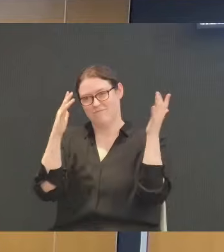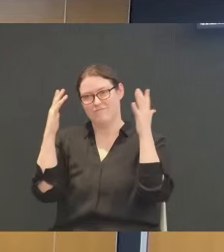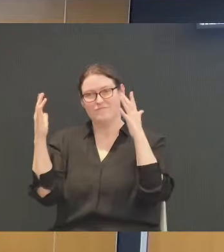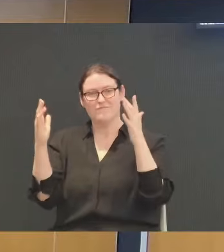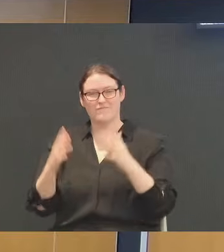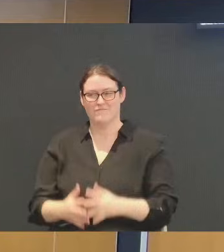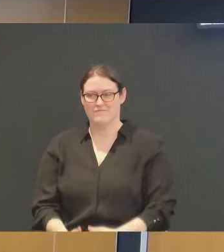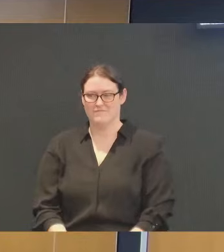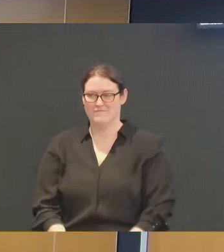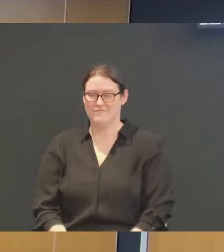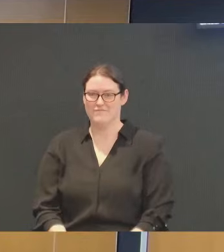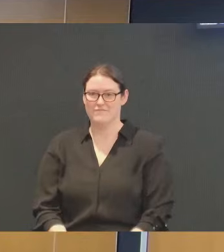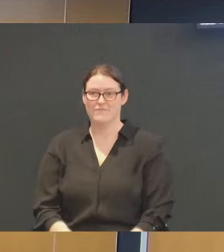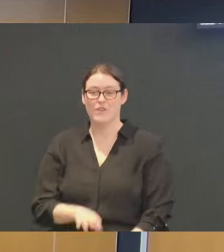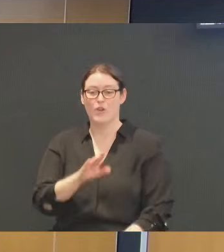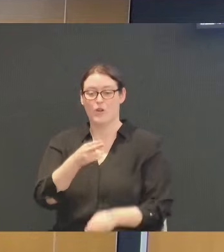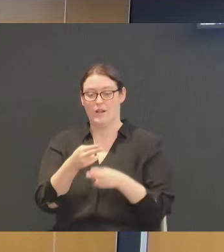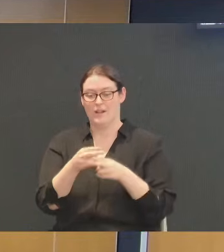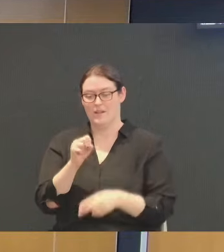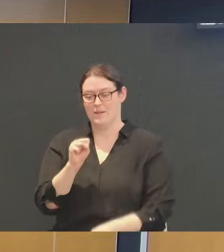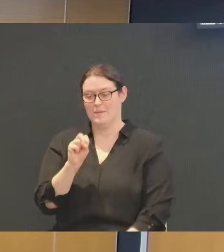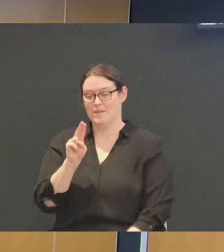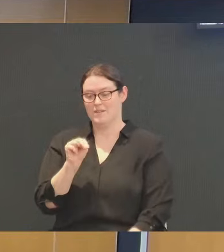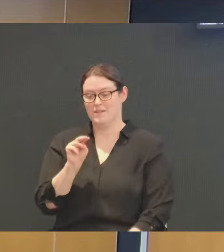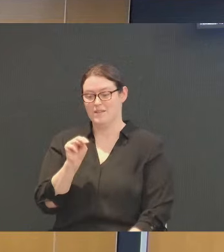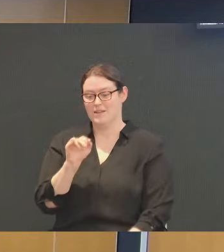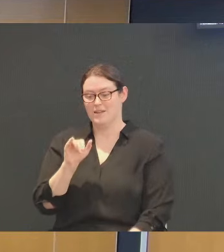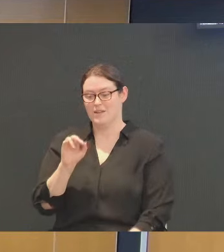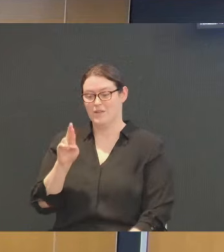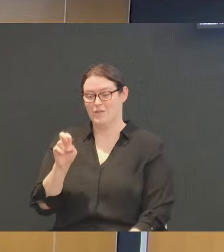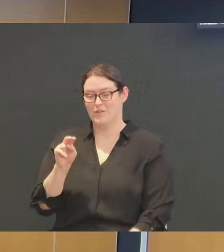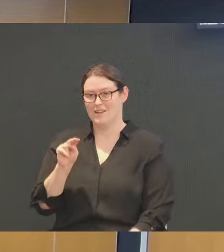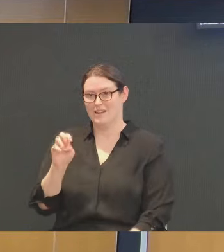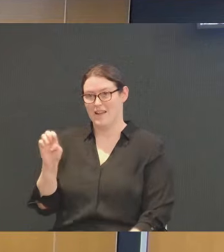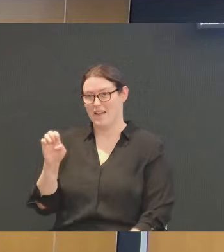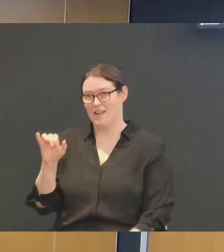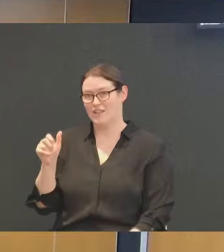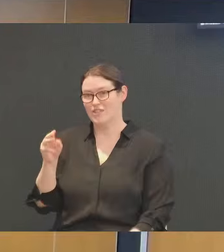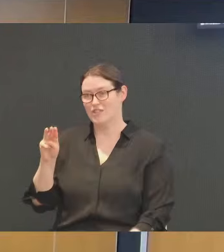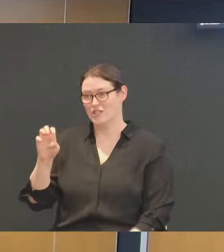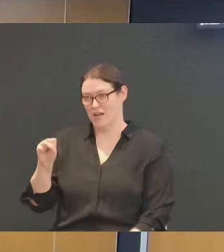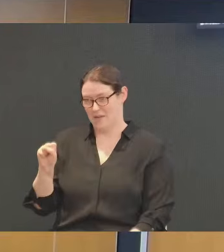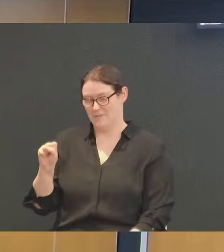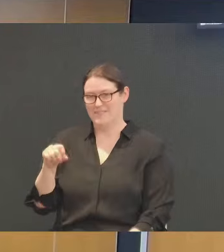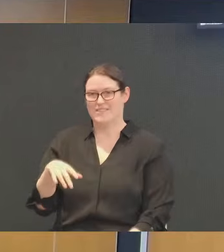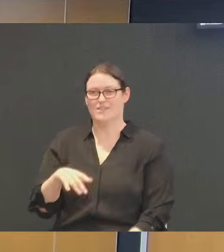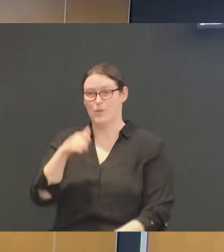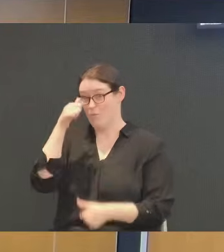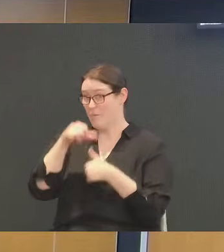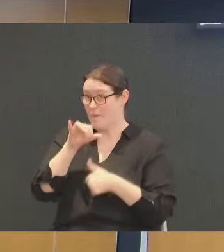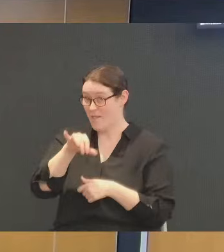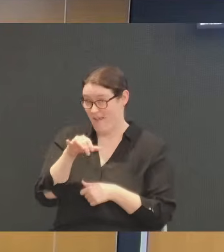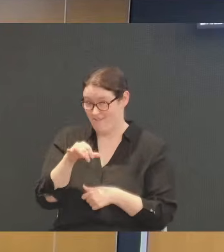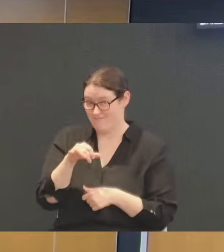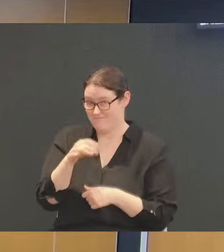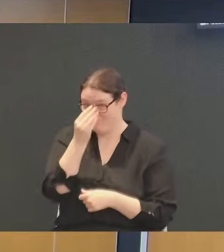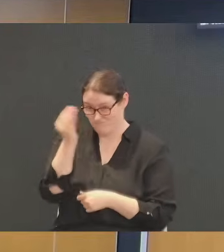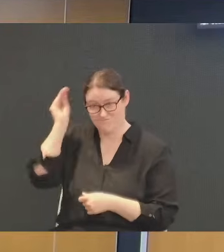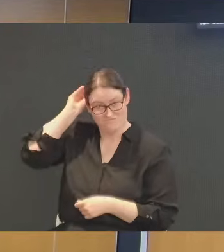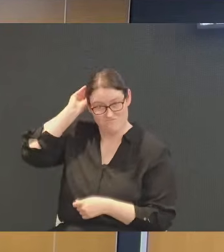And her her name is Sunny Renee James. And remember that name because she is going to